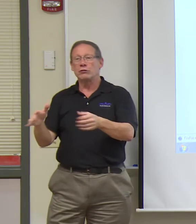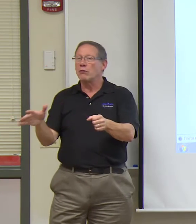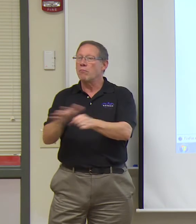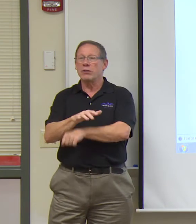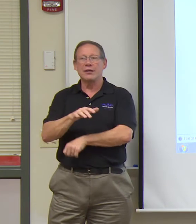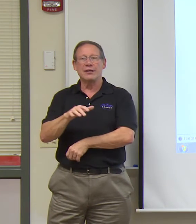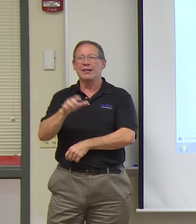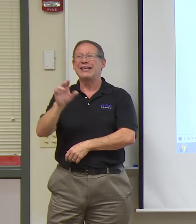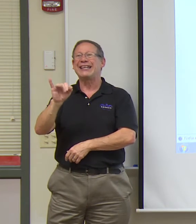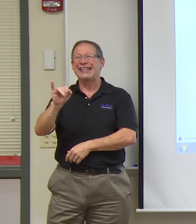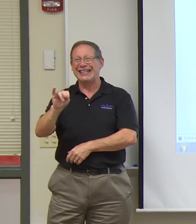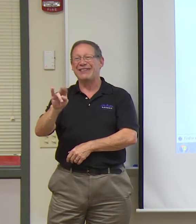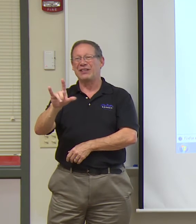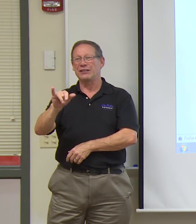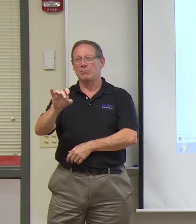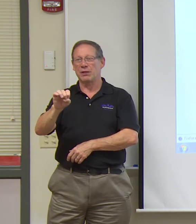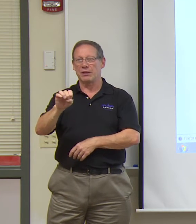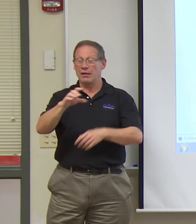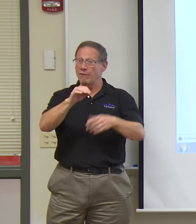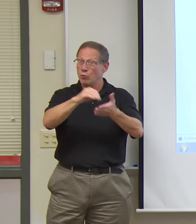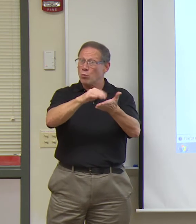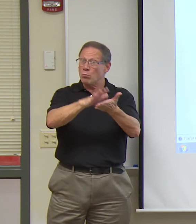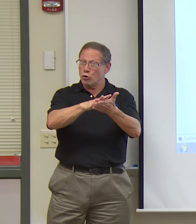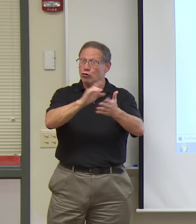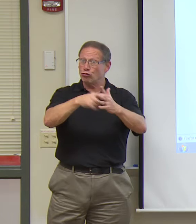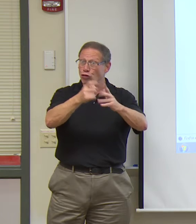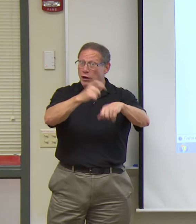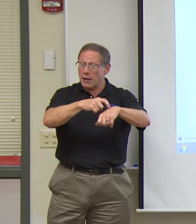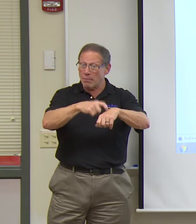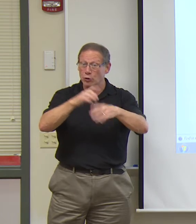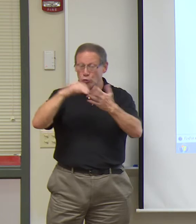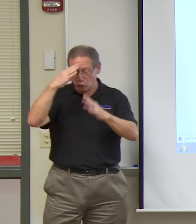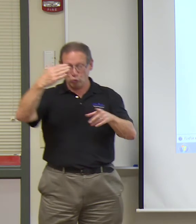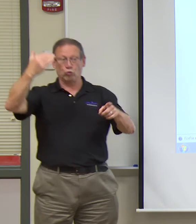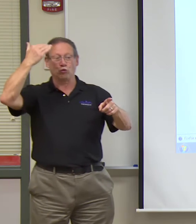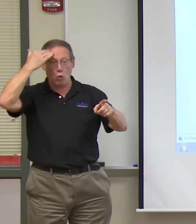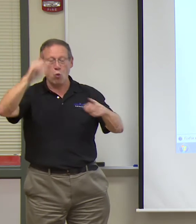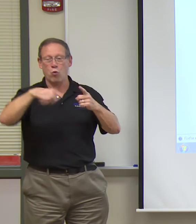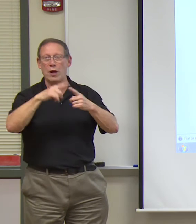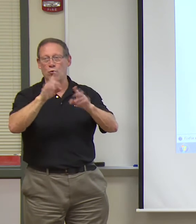having a start time and keeping something draft.